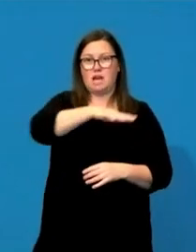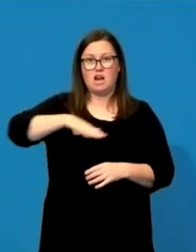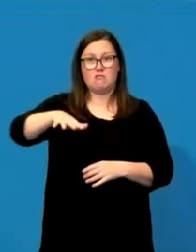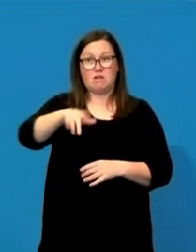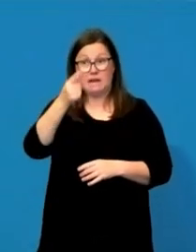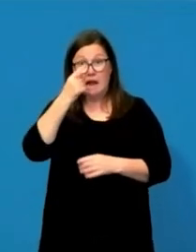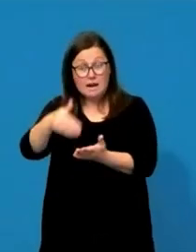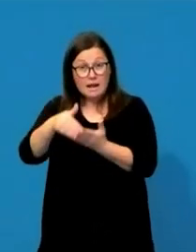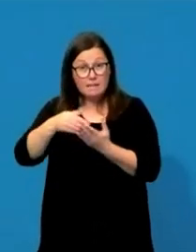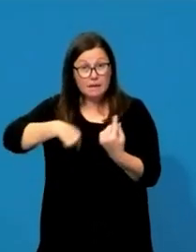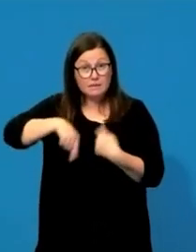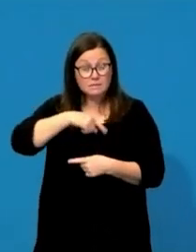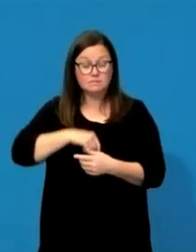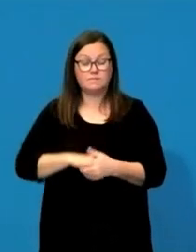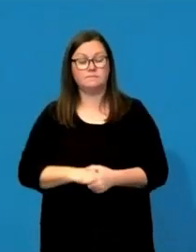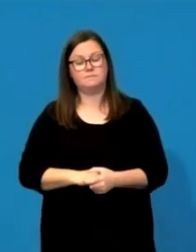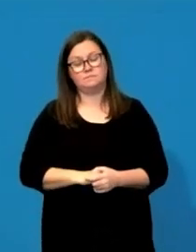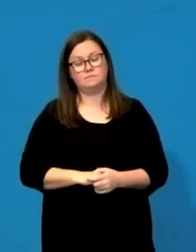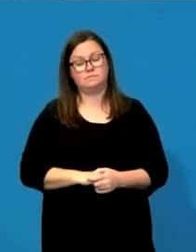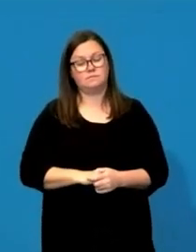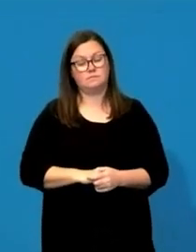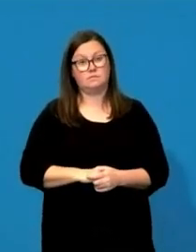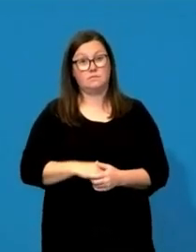And so - MS TARRAGO: And so they then came into community?